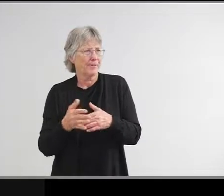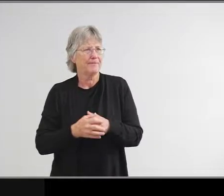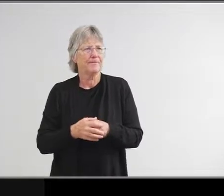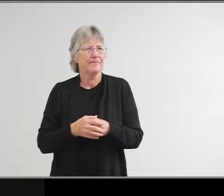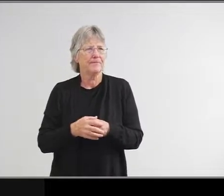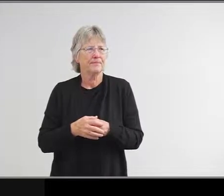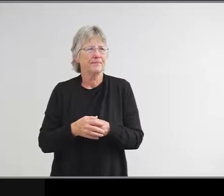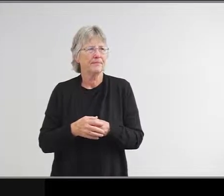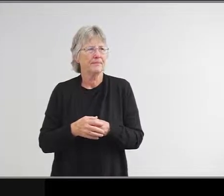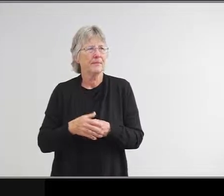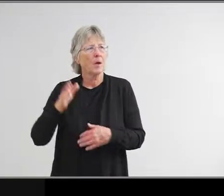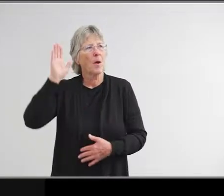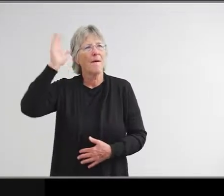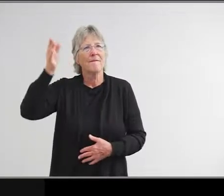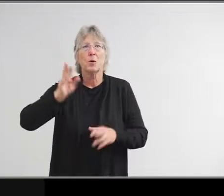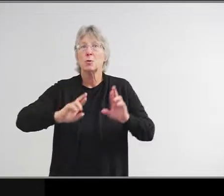The future ready teacher librarian.